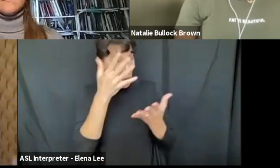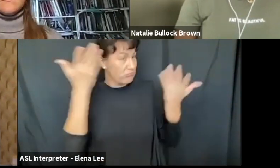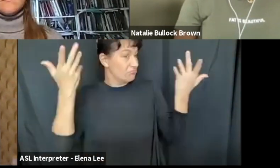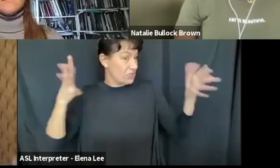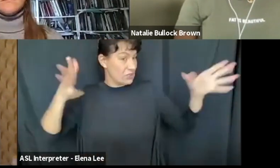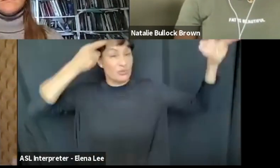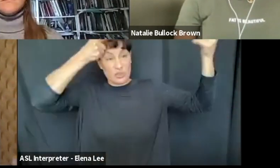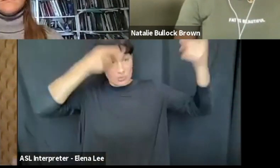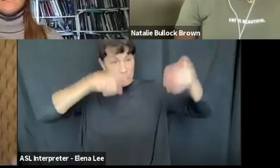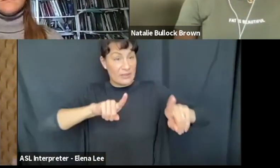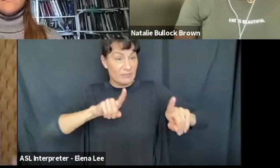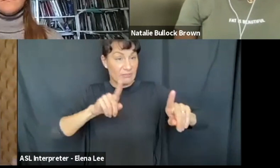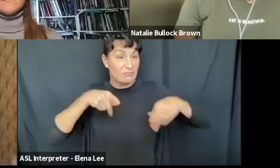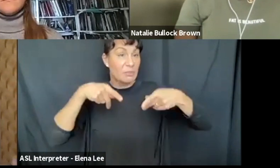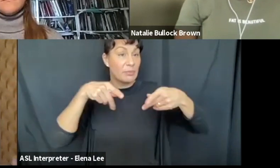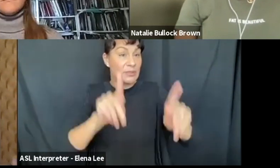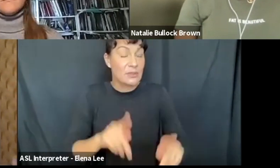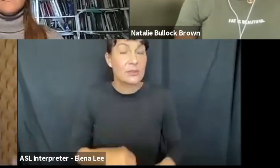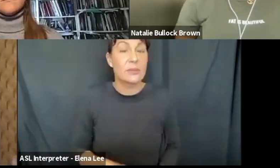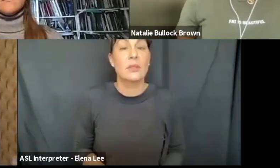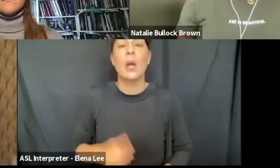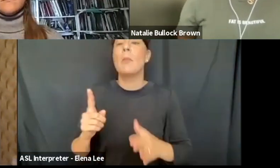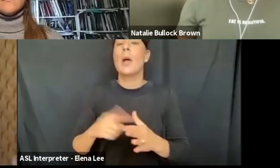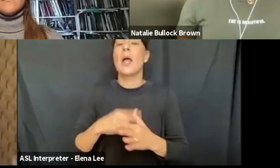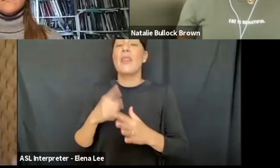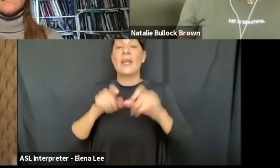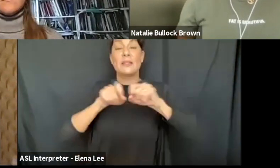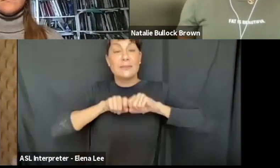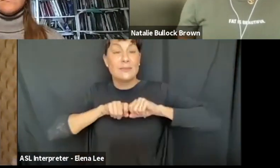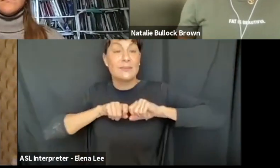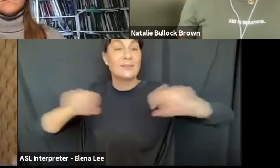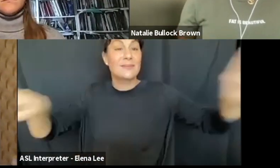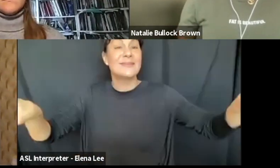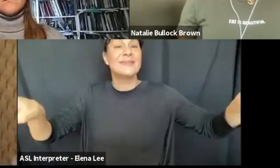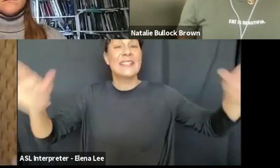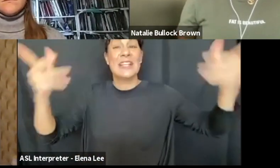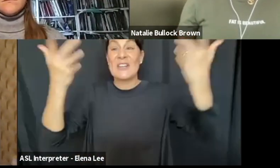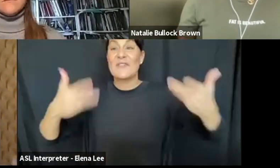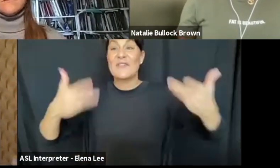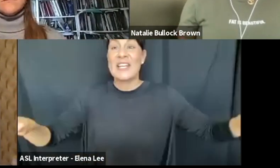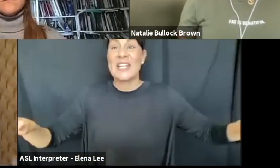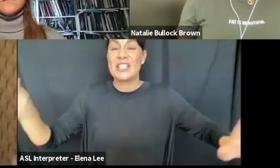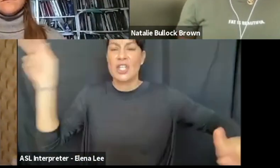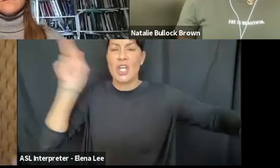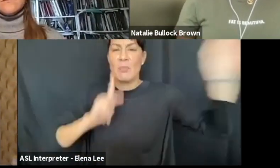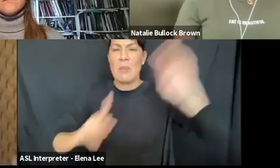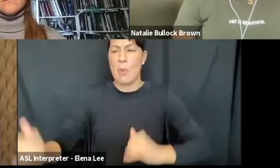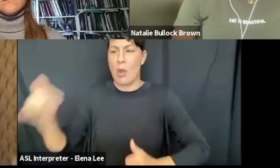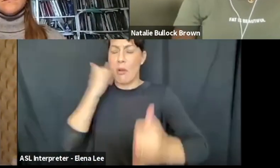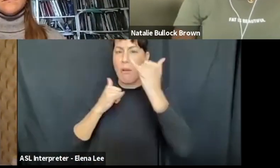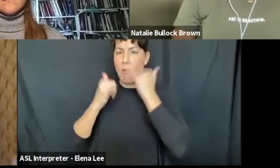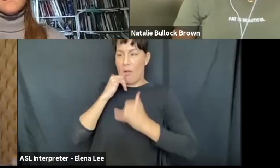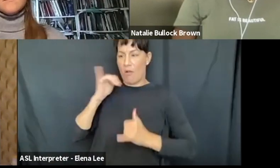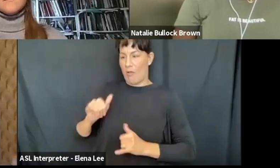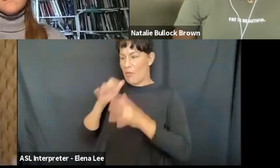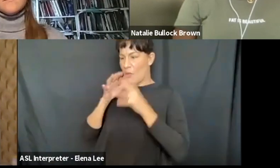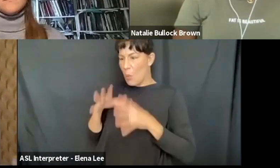And then when the piece came out, she got a lot of backlash. People started calling her phone, calling her terrible names.